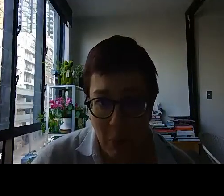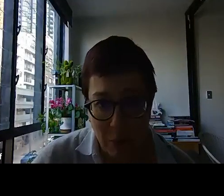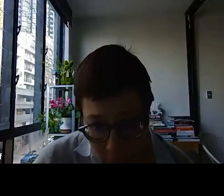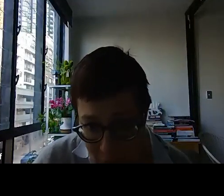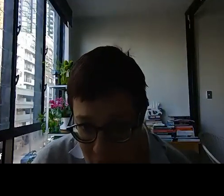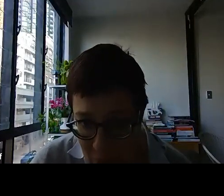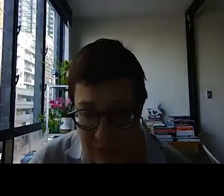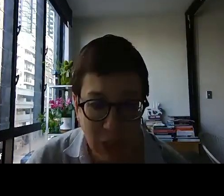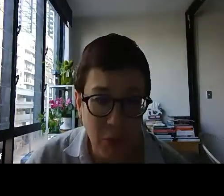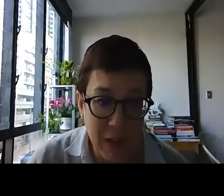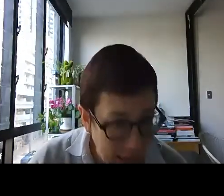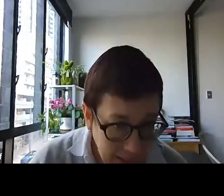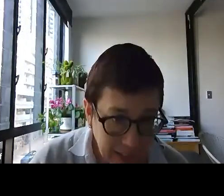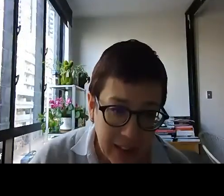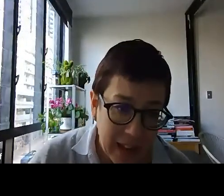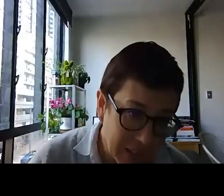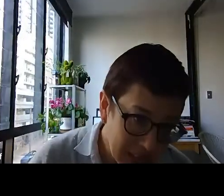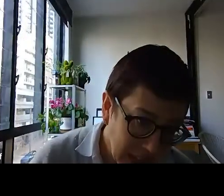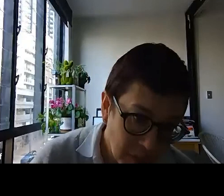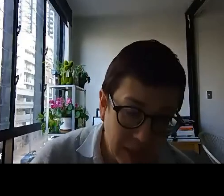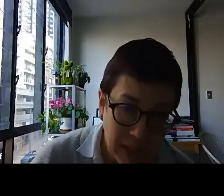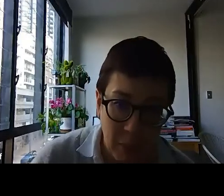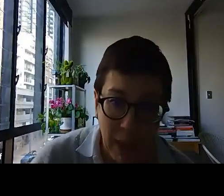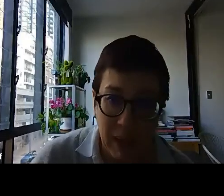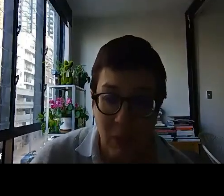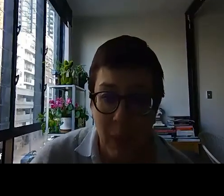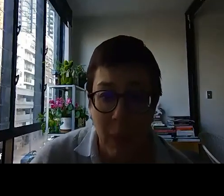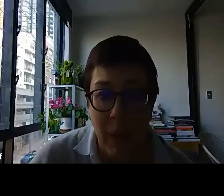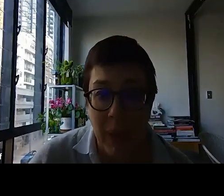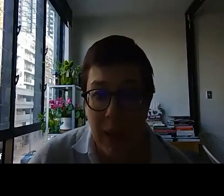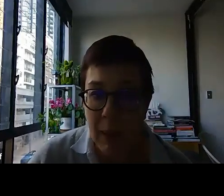Thank you to the team in the back as well.